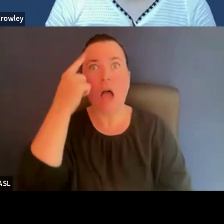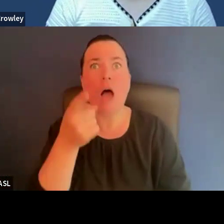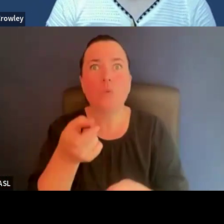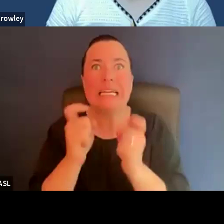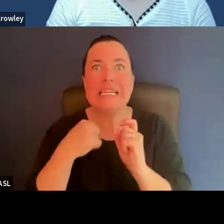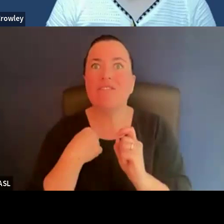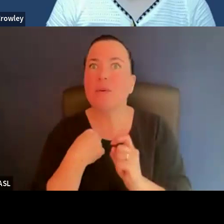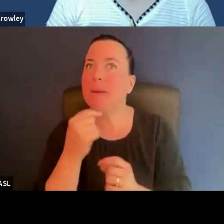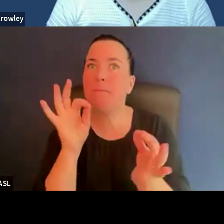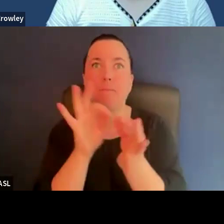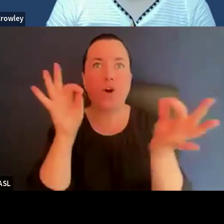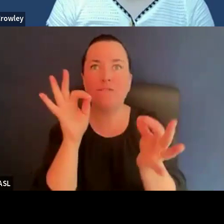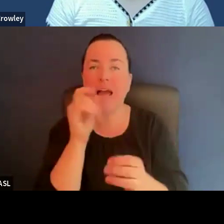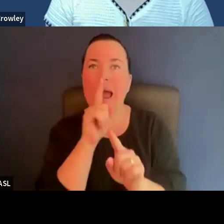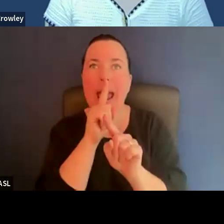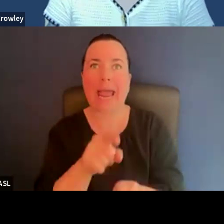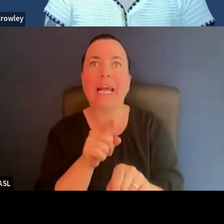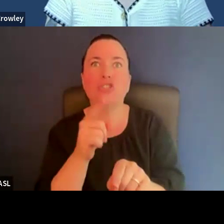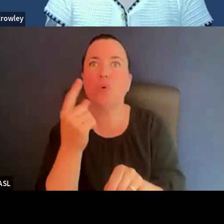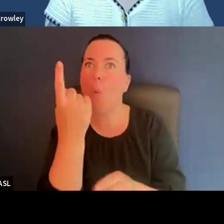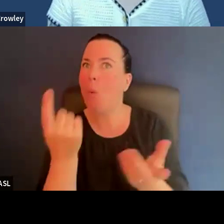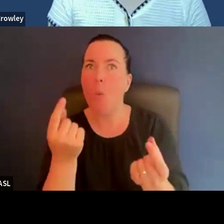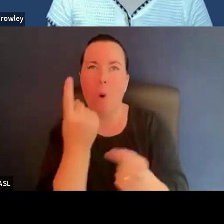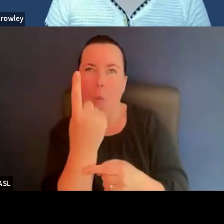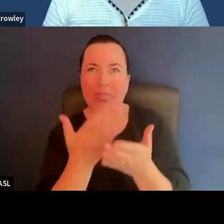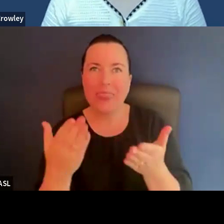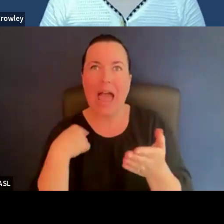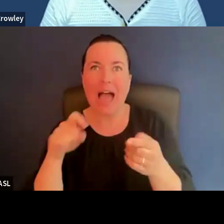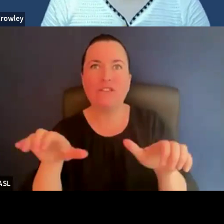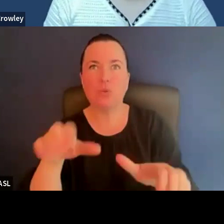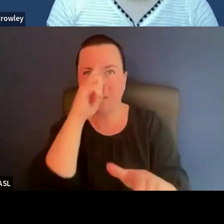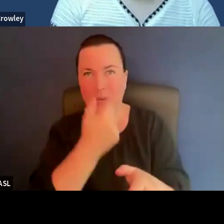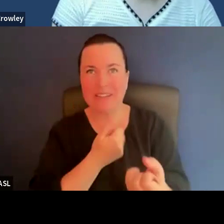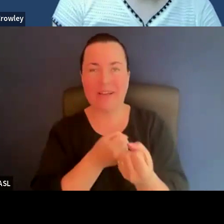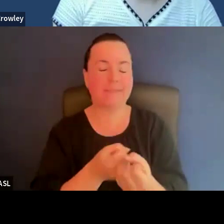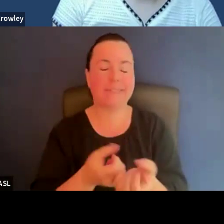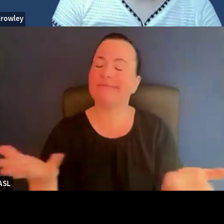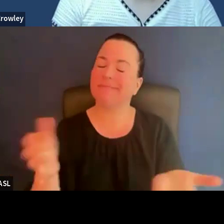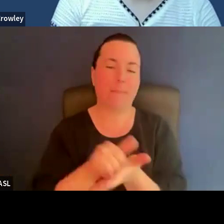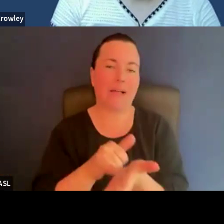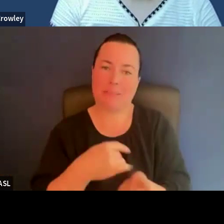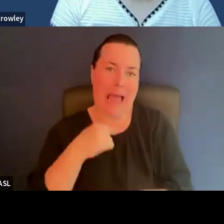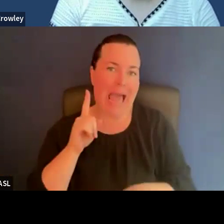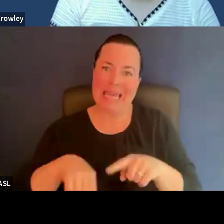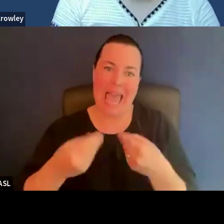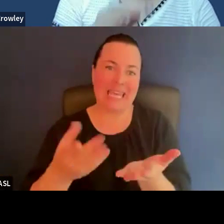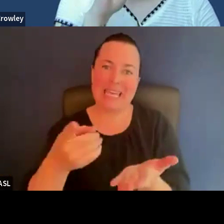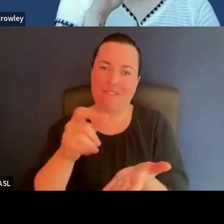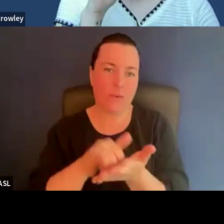at least you won't get it from me, because I don't... There's no definitive answer as to what... I could tell you about my journey